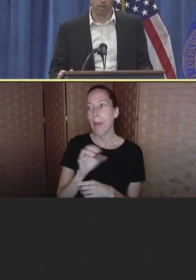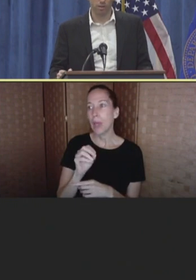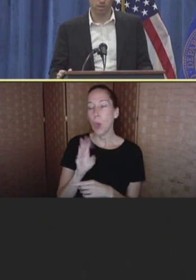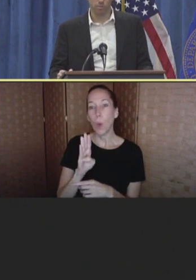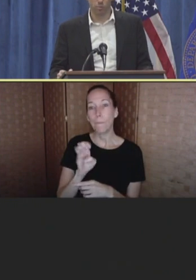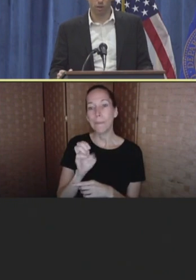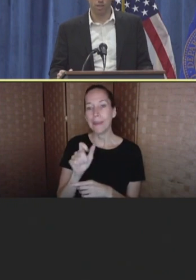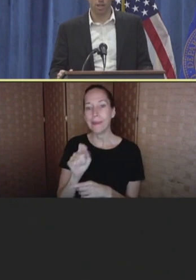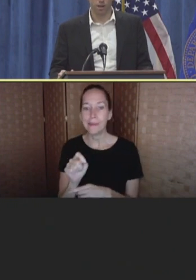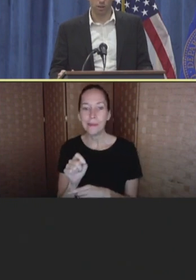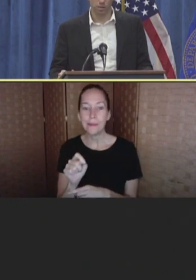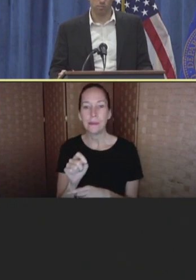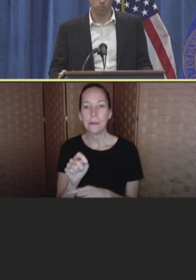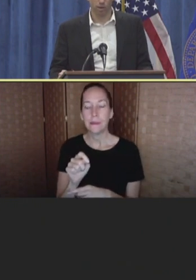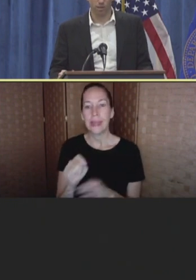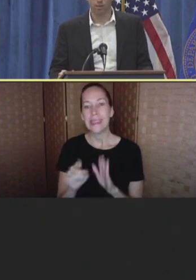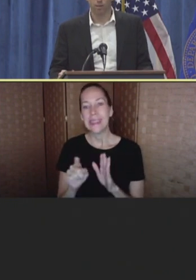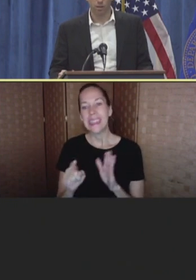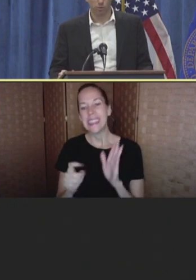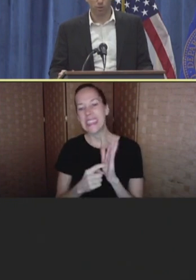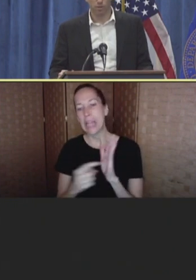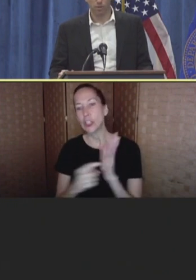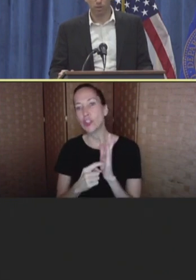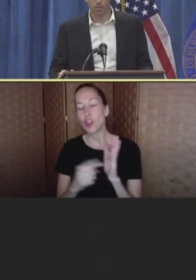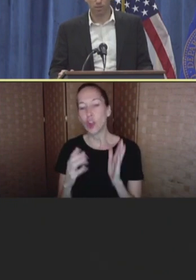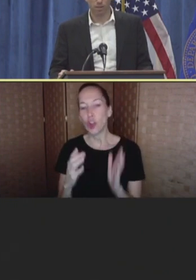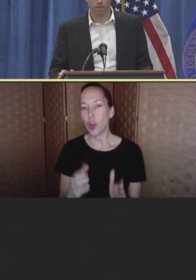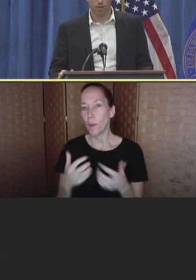symptomatic and non-symptomatic participants.